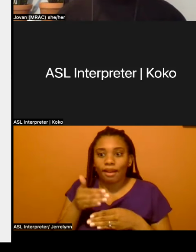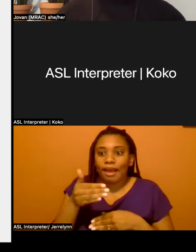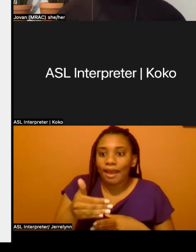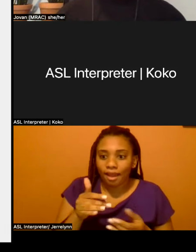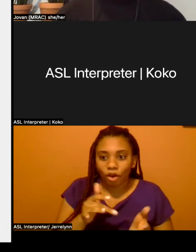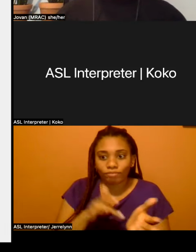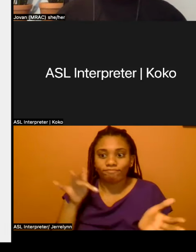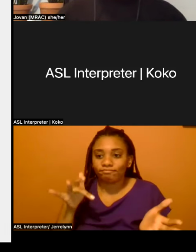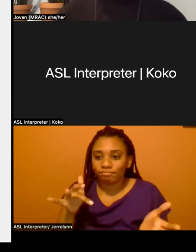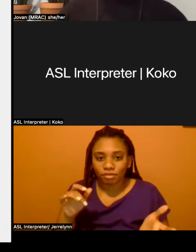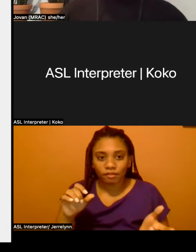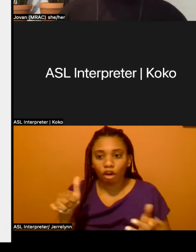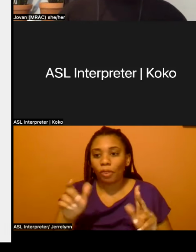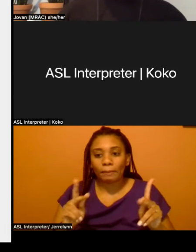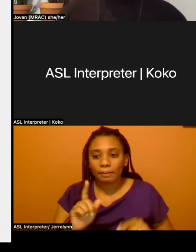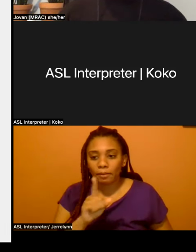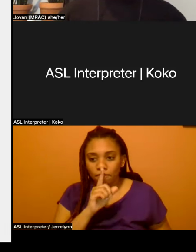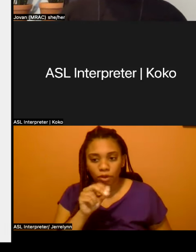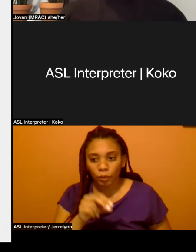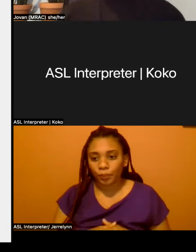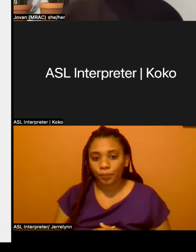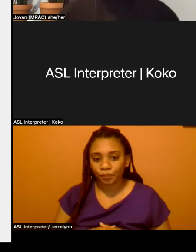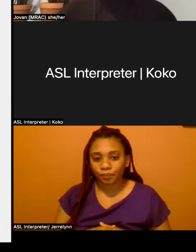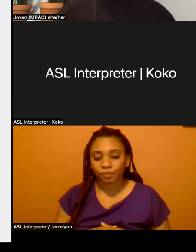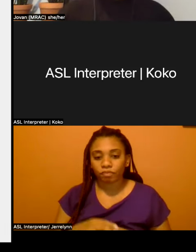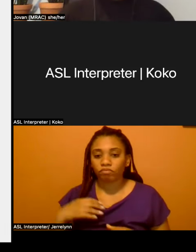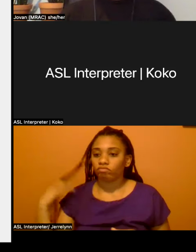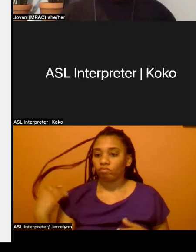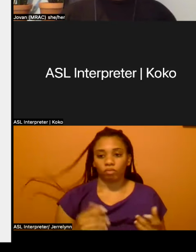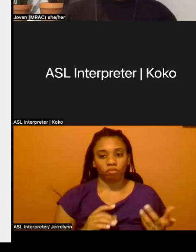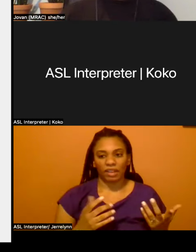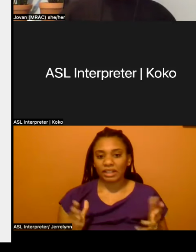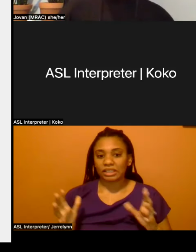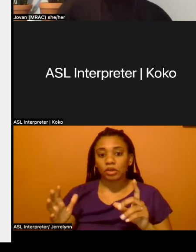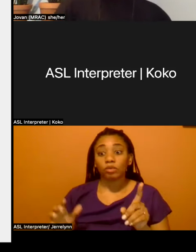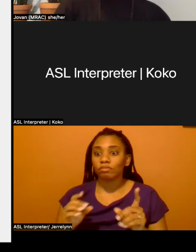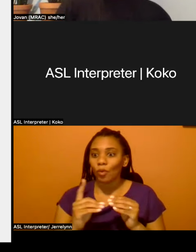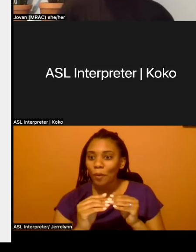[Mirella] Those were the only questions that we have now. Oh, one more coming in. - Oh okay.